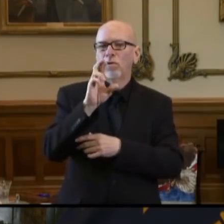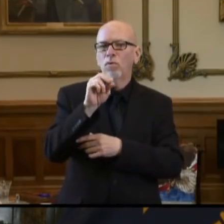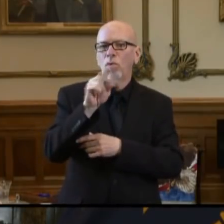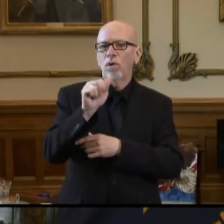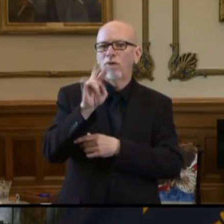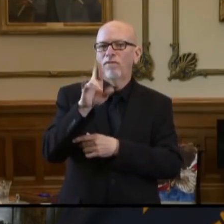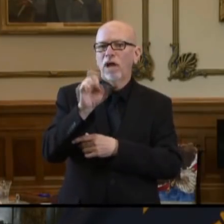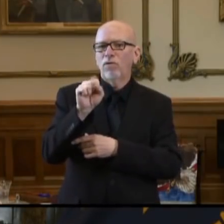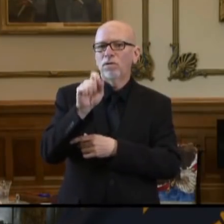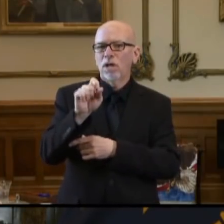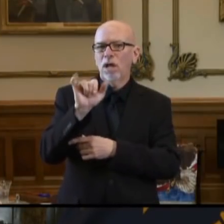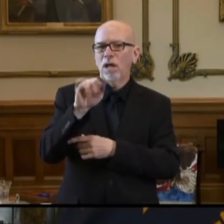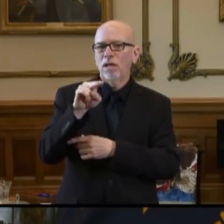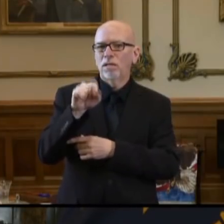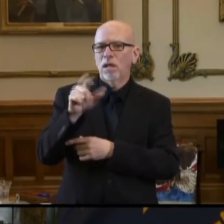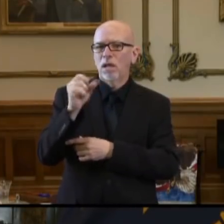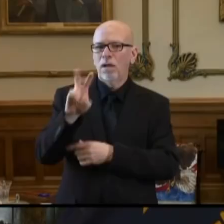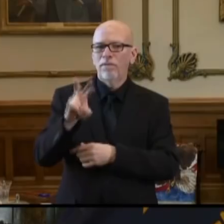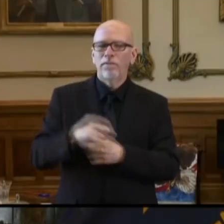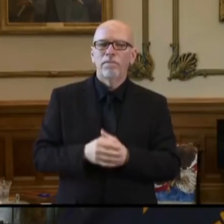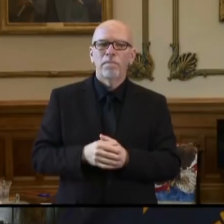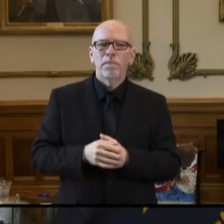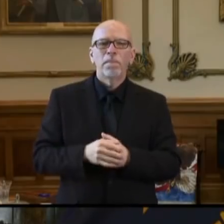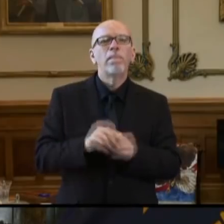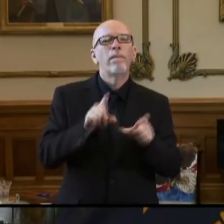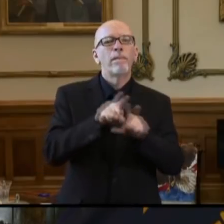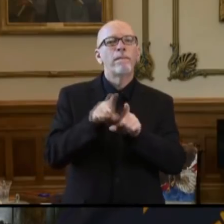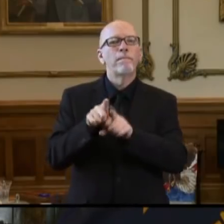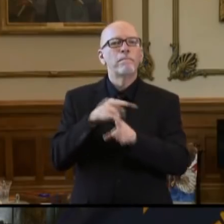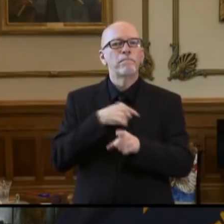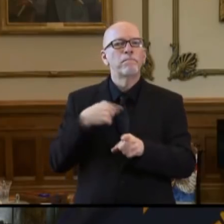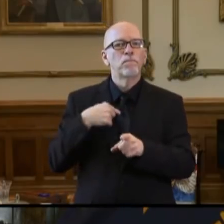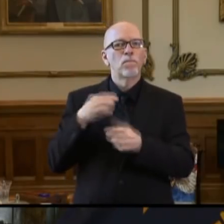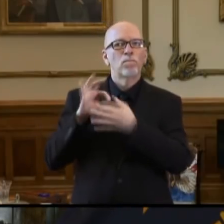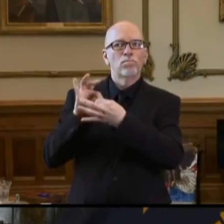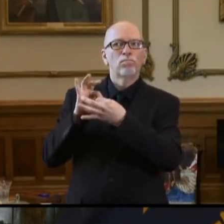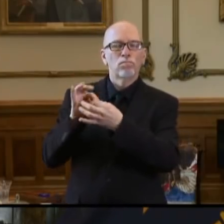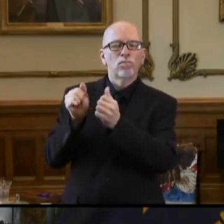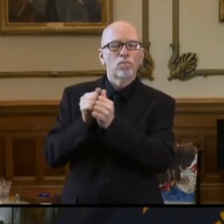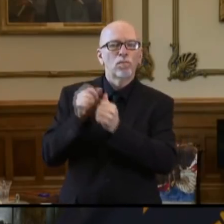MUCH NEEDED RELIEF. A LINK TO THIS VOLUNTEER SURVEY IS ALSO AVAILABLE ON OUR WEB SITE